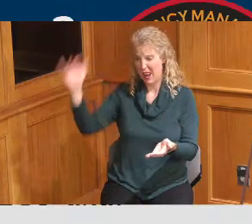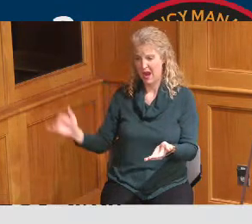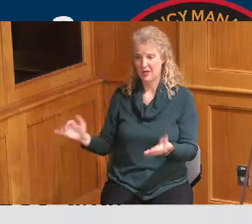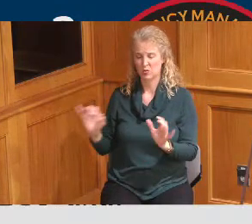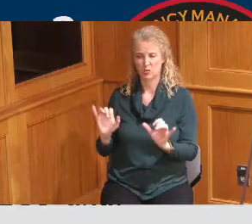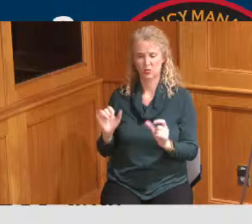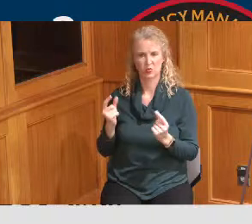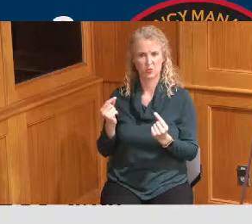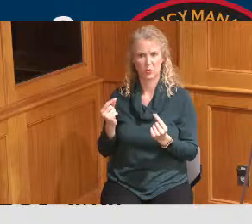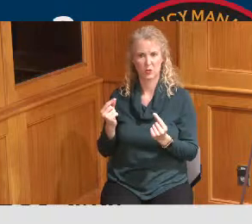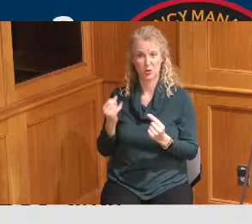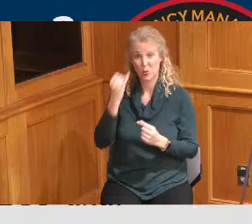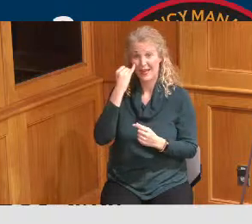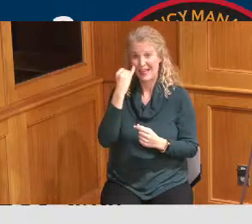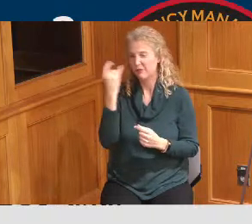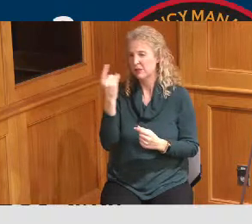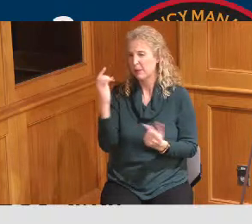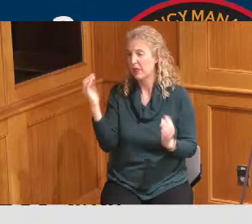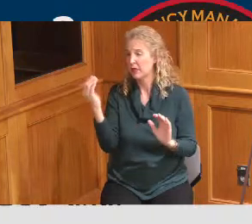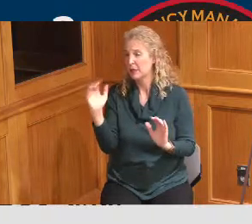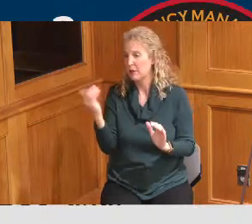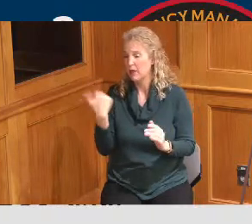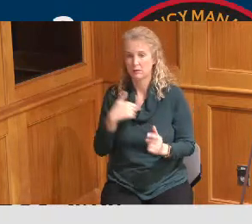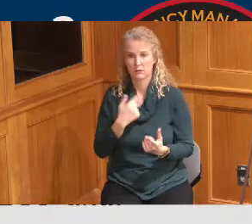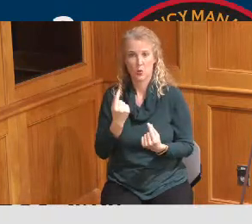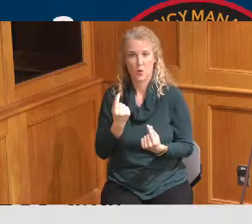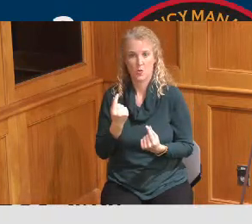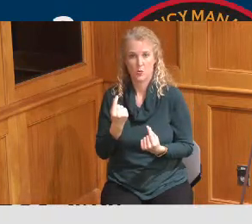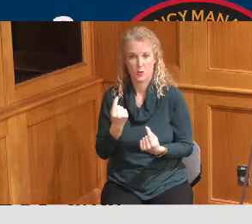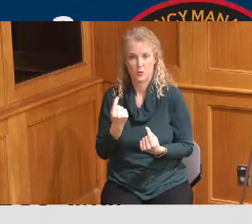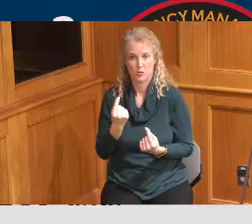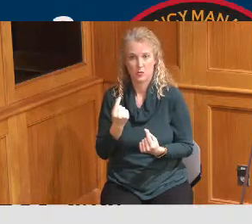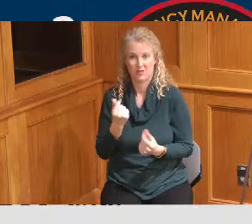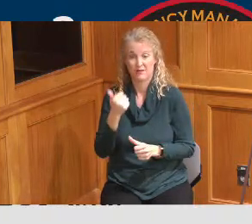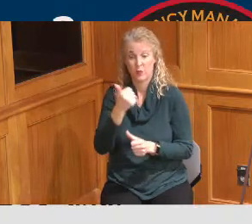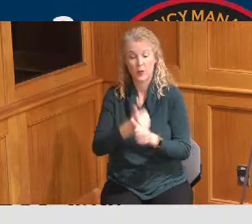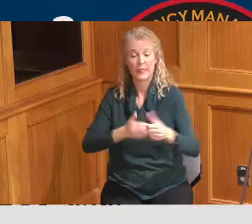like that we want to what we're trying to do is while each Community is responsible for their own